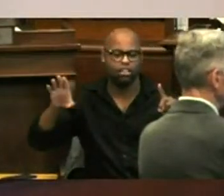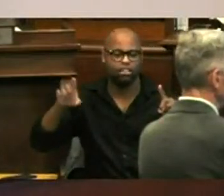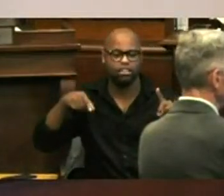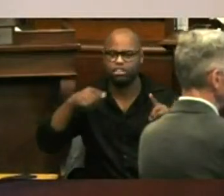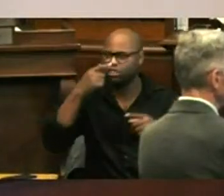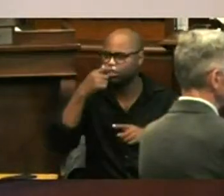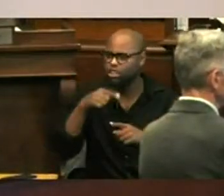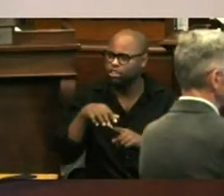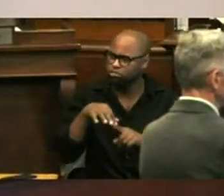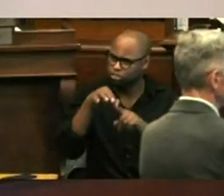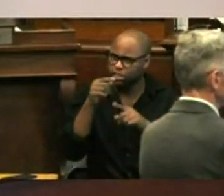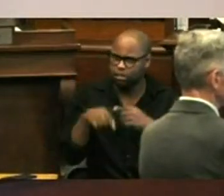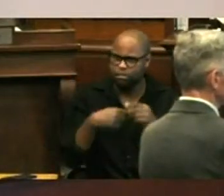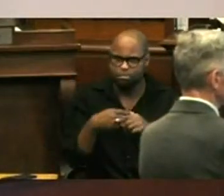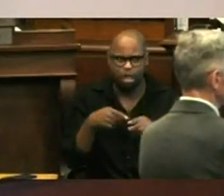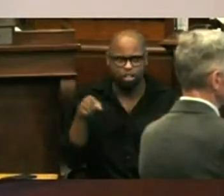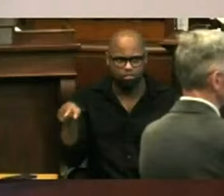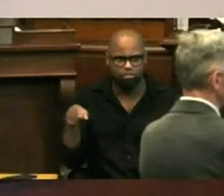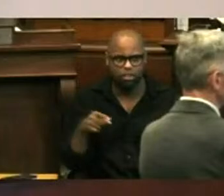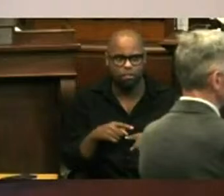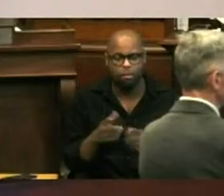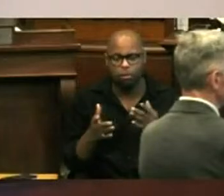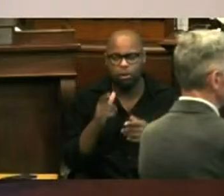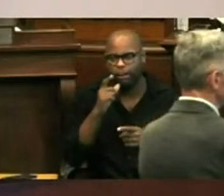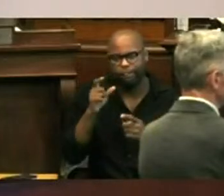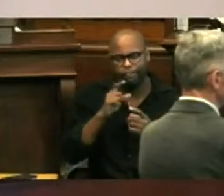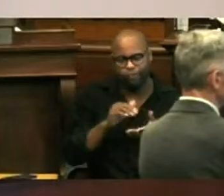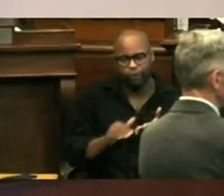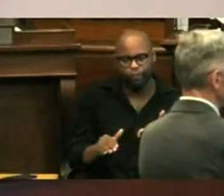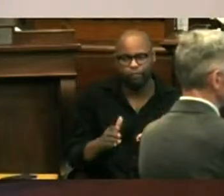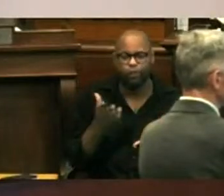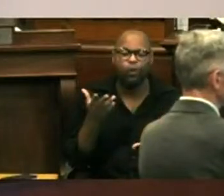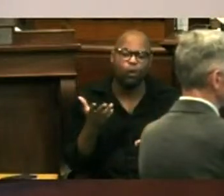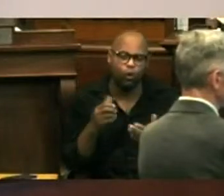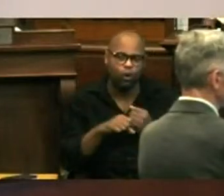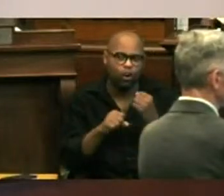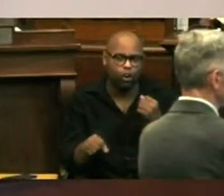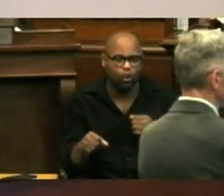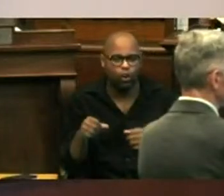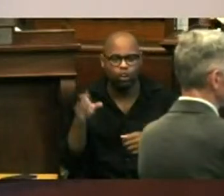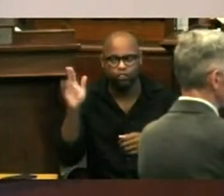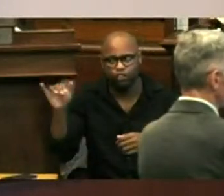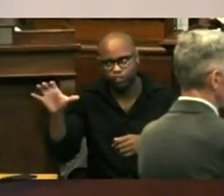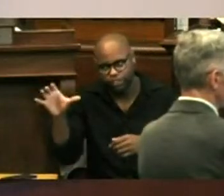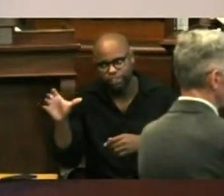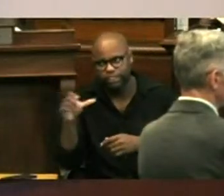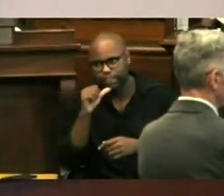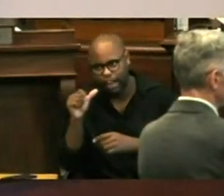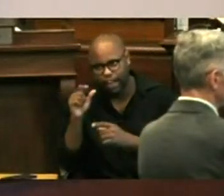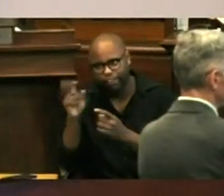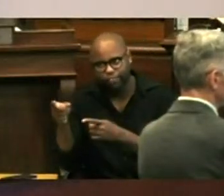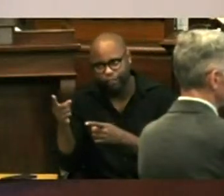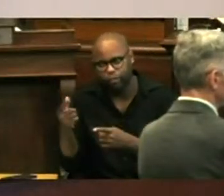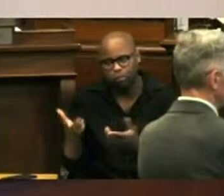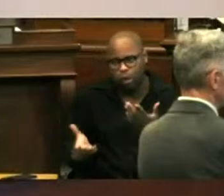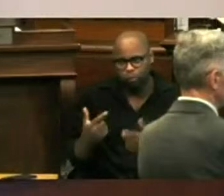something kind of unique about that nature. And maybe you're right that we would never be granted a waiver. And maybe